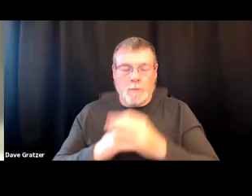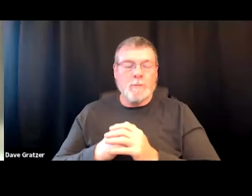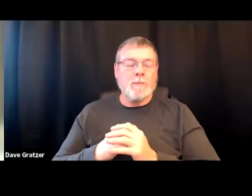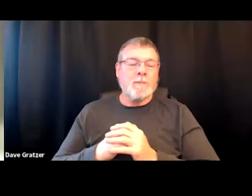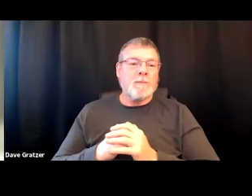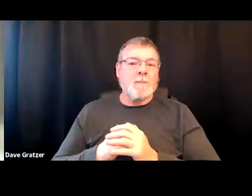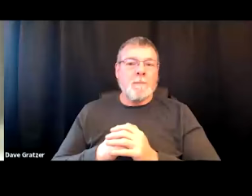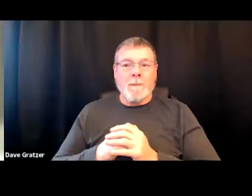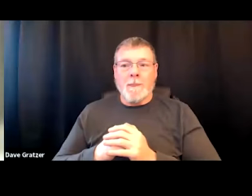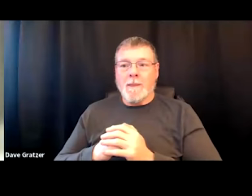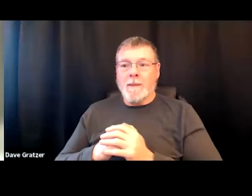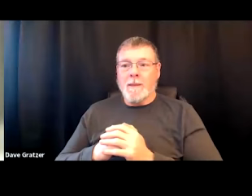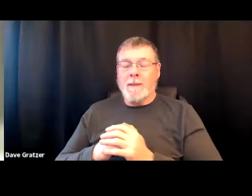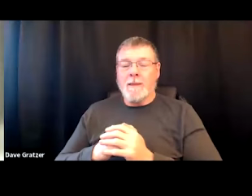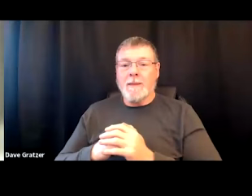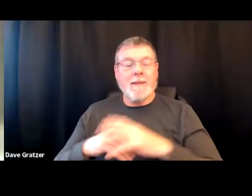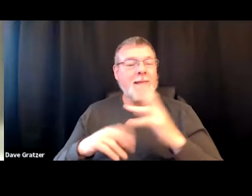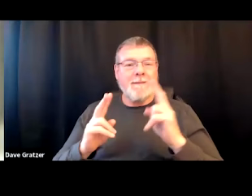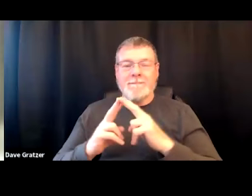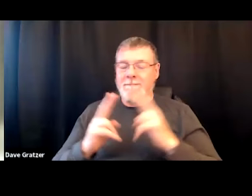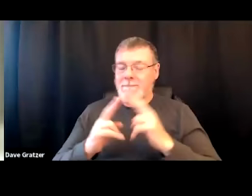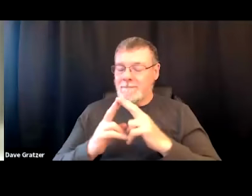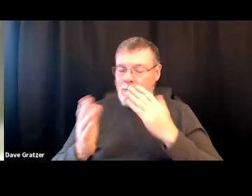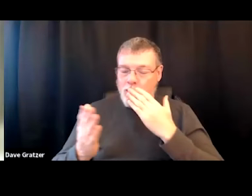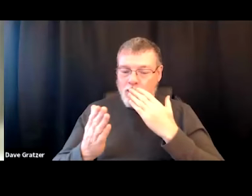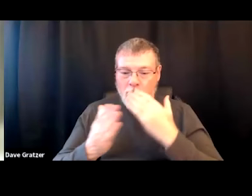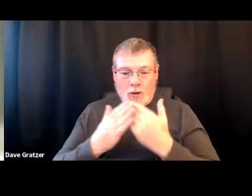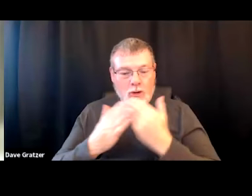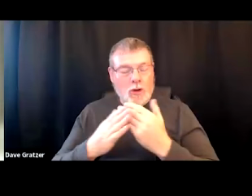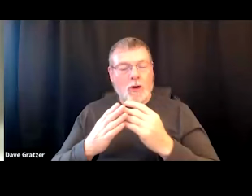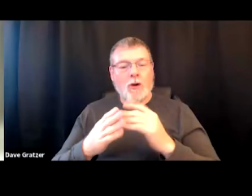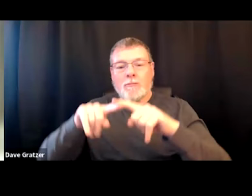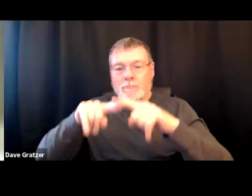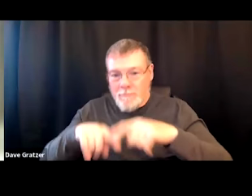that can be used as well, has very good psychometric properties of reliability and validity,